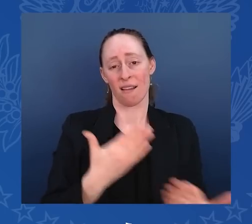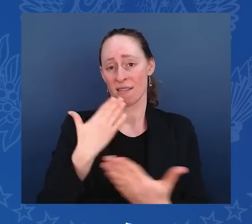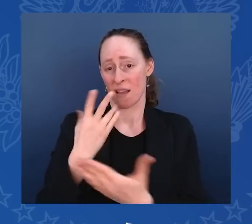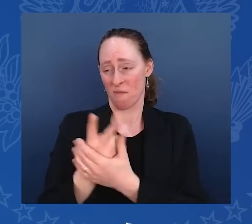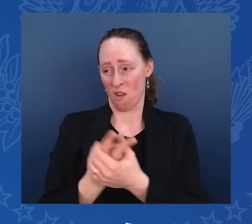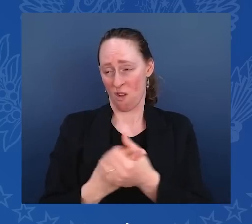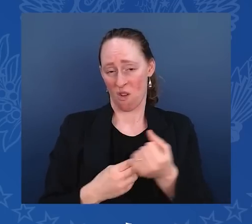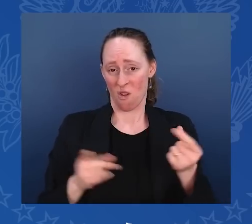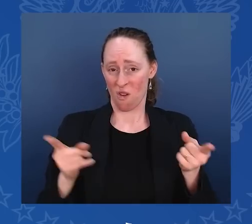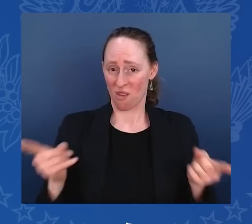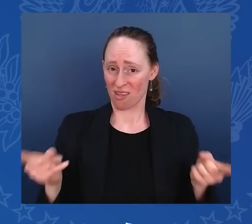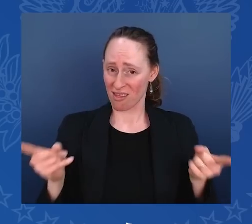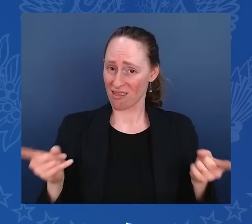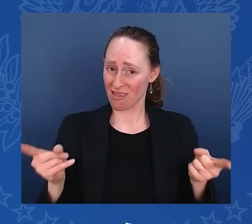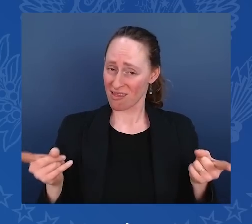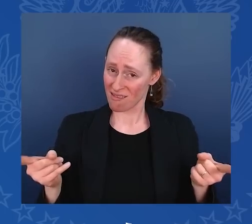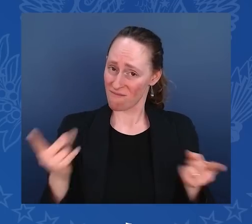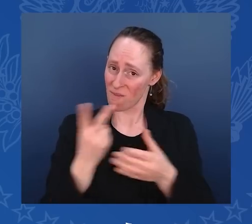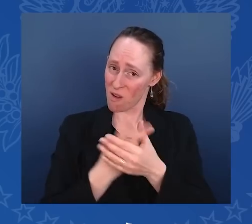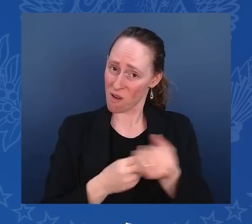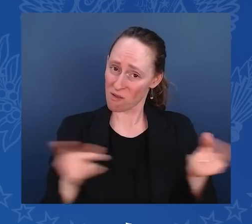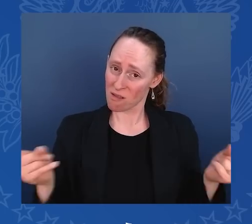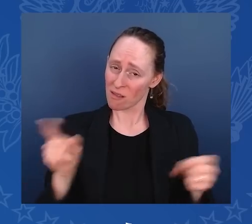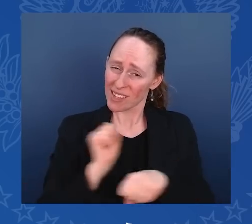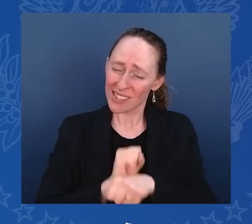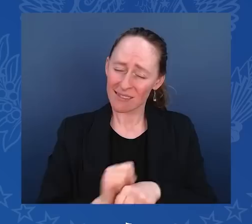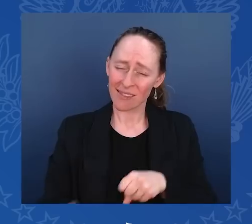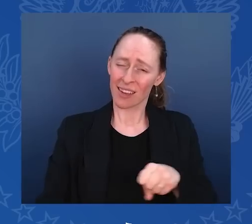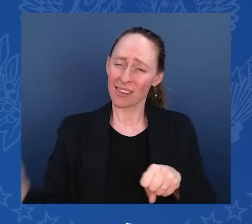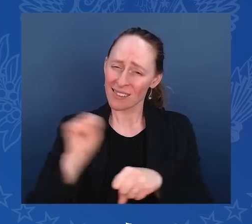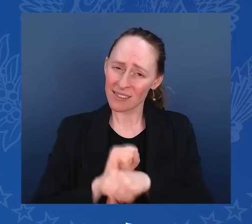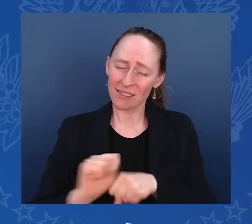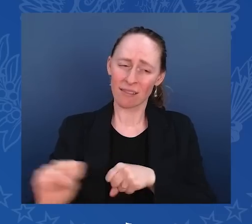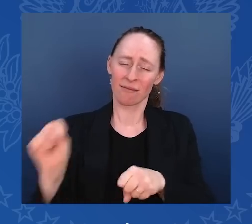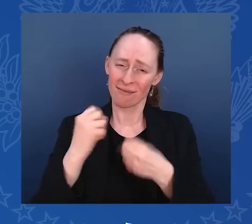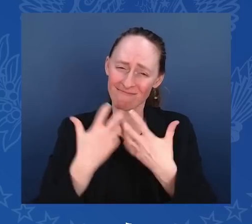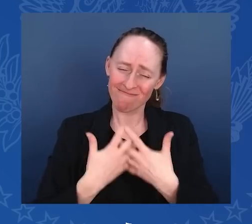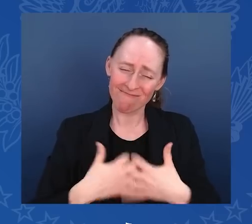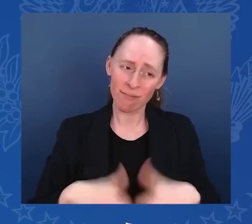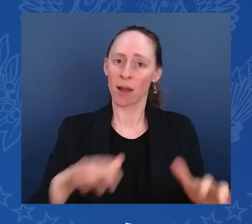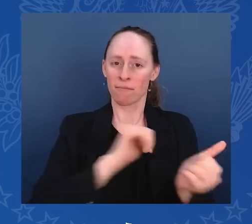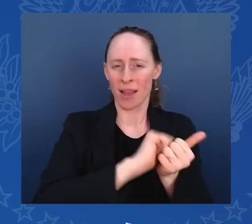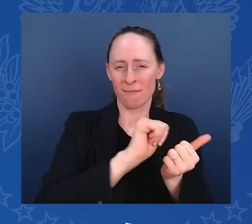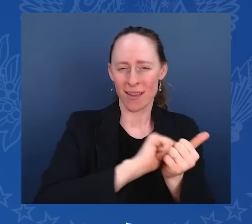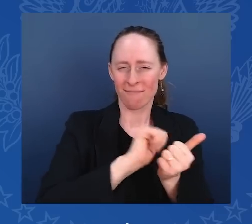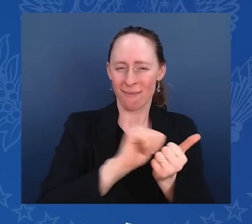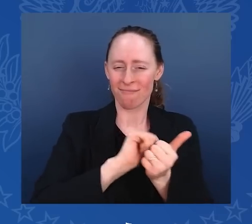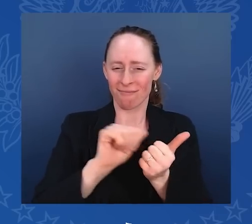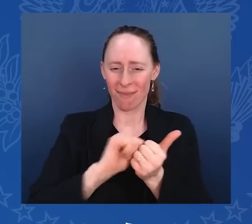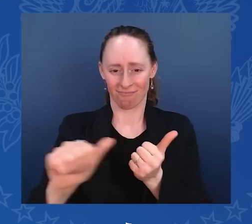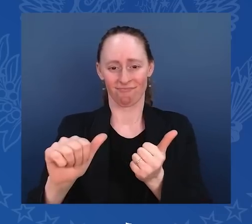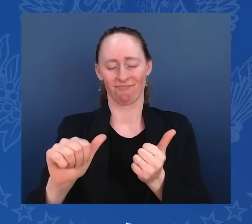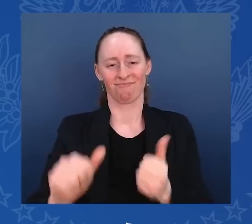through the committee and onto the Senate floor in a very -- I think it's not an understatement to say -- a very contentious political period in American history.